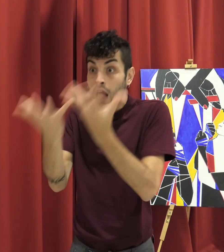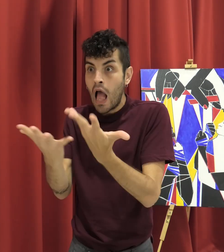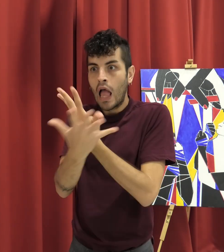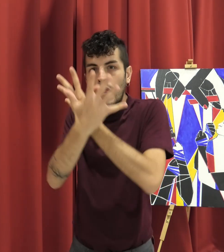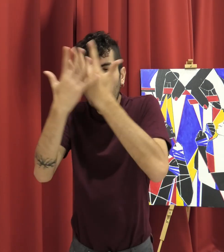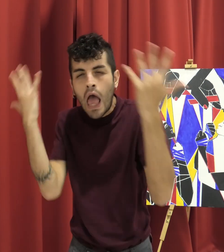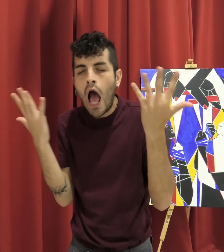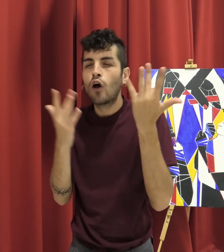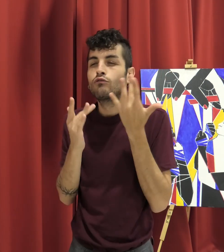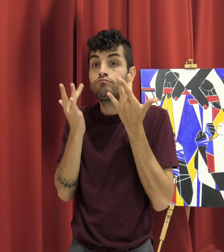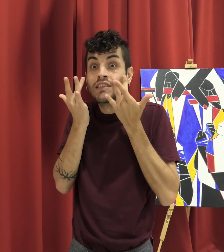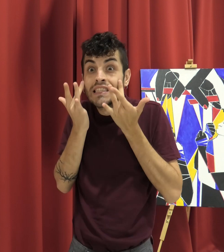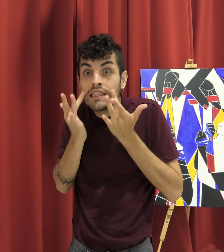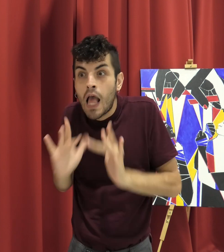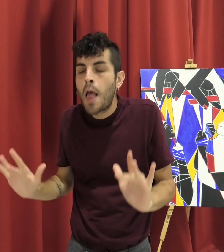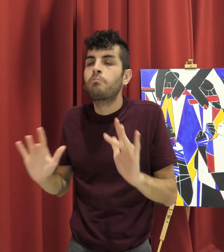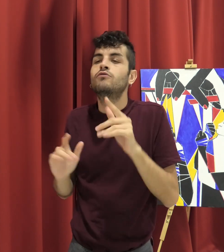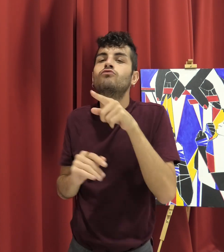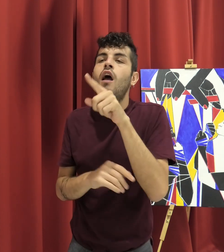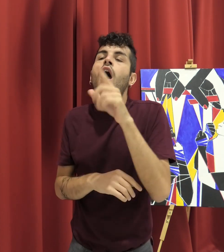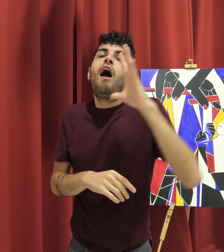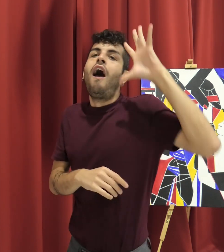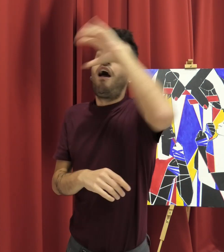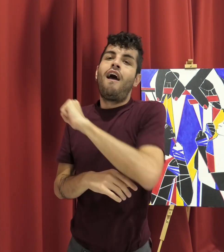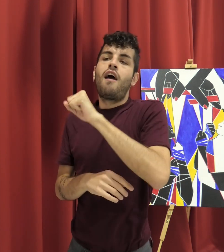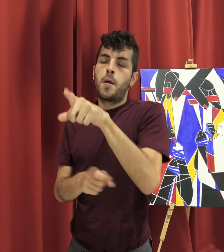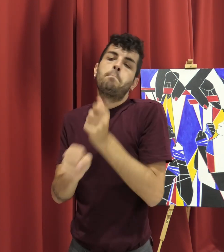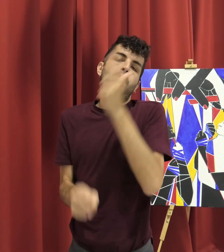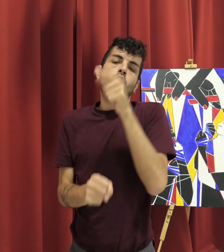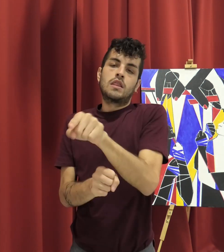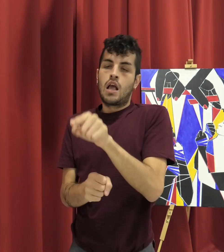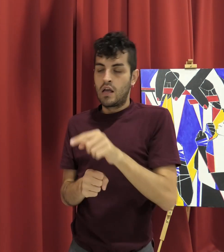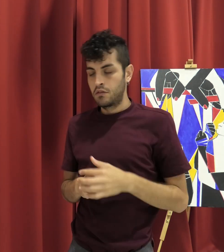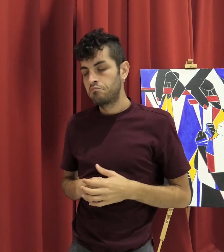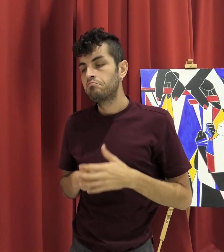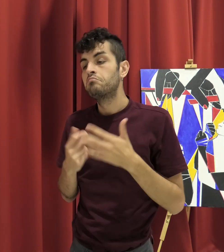and get the message across clearly and simply. That is the important thing.